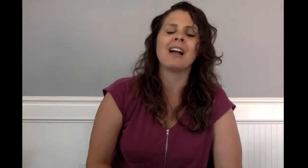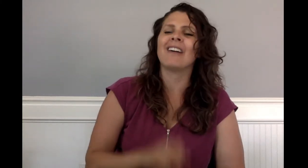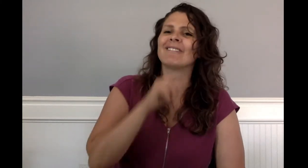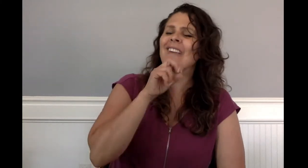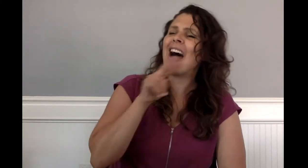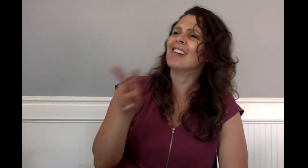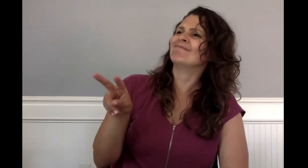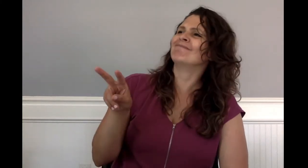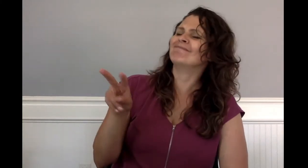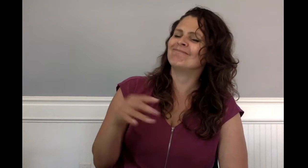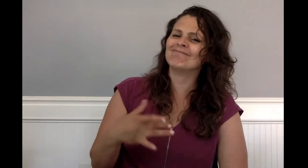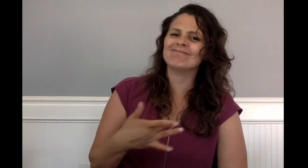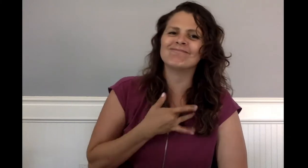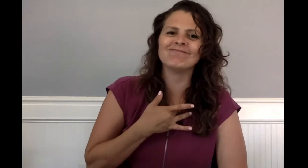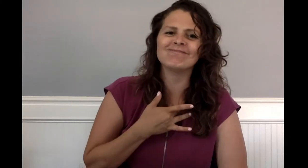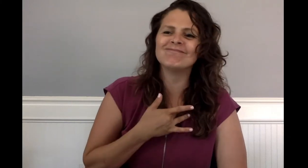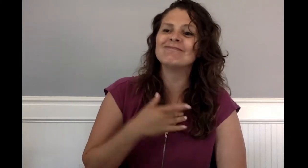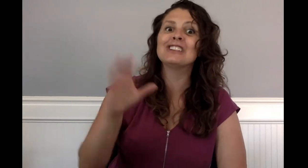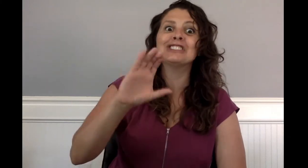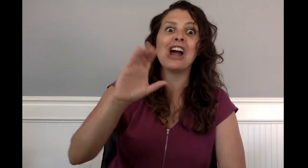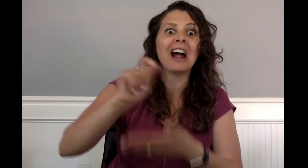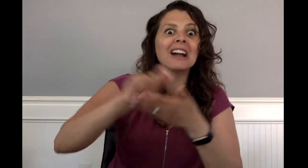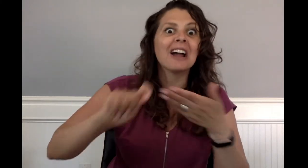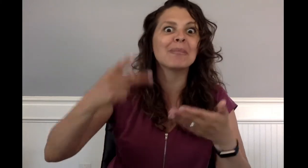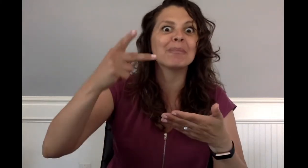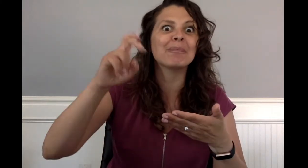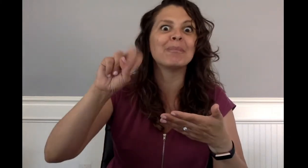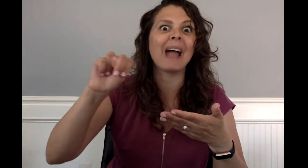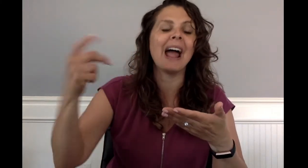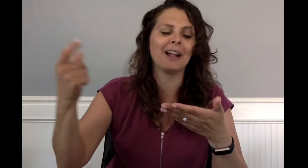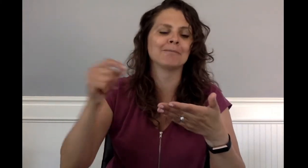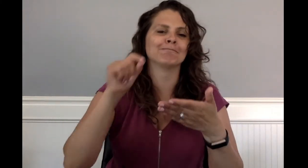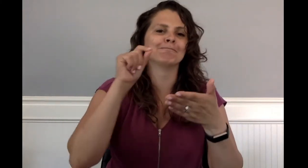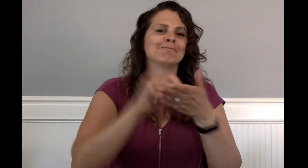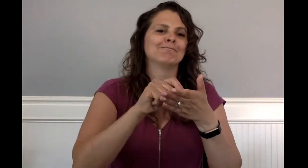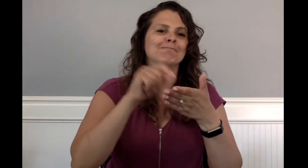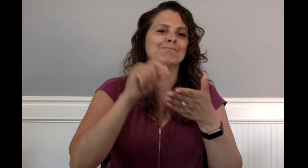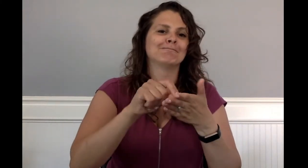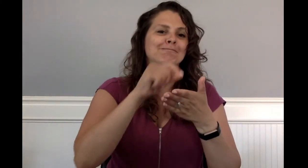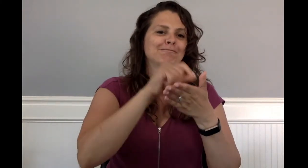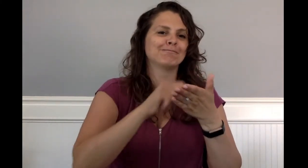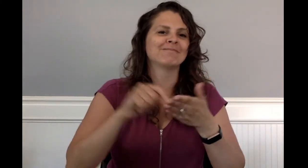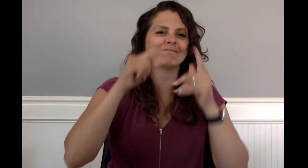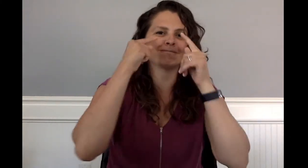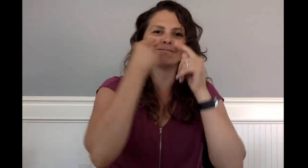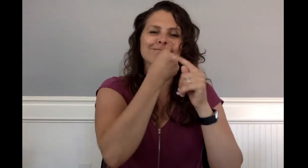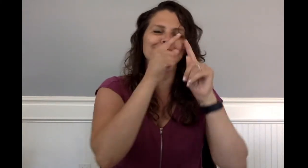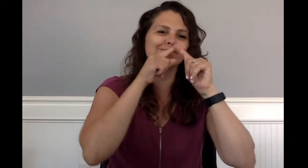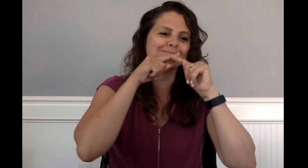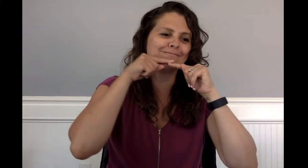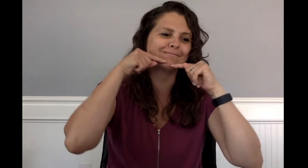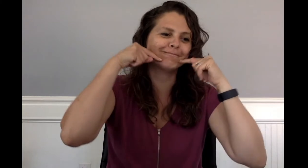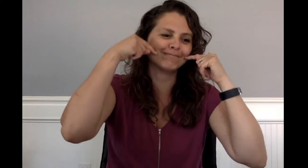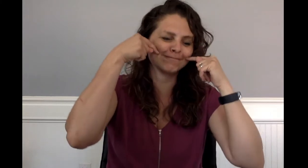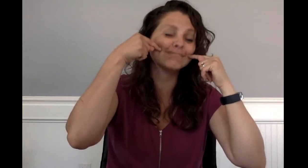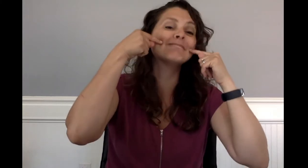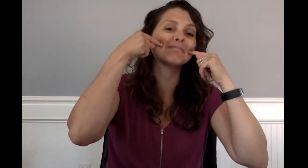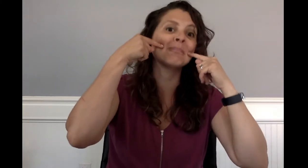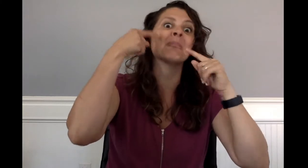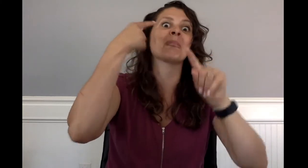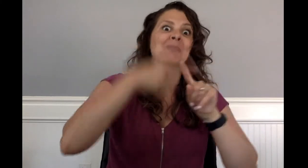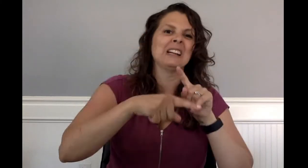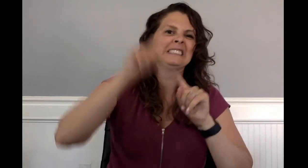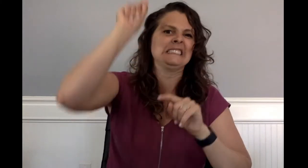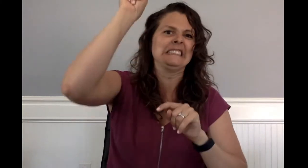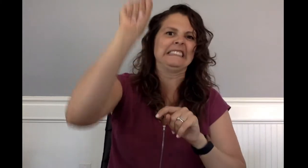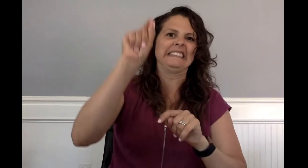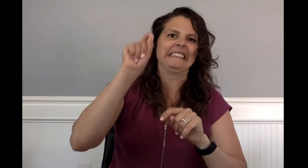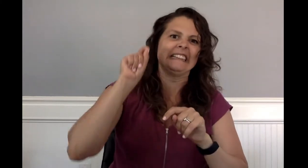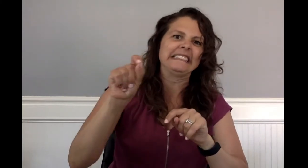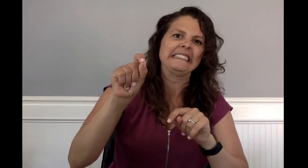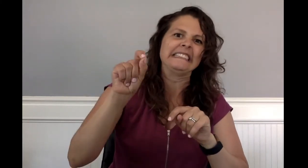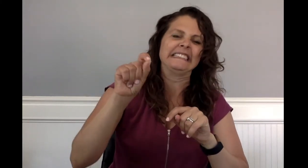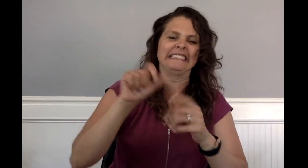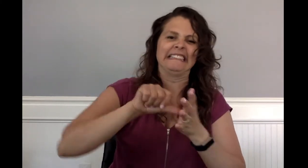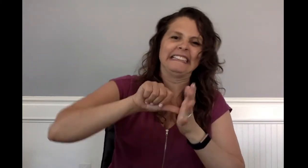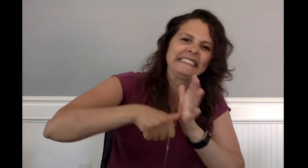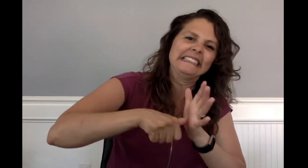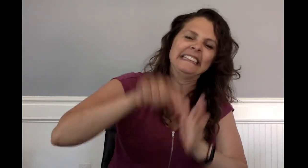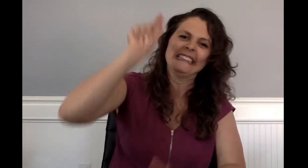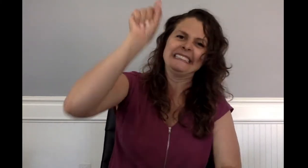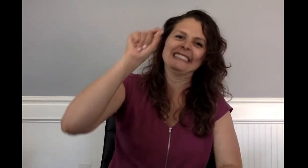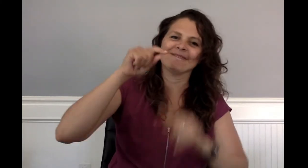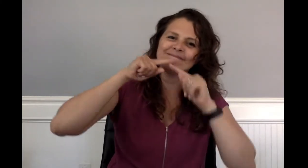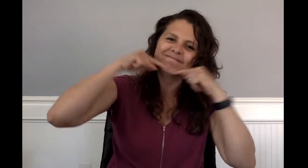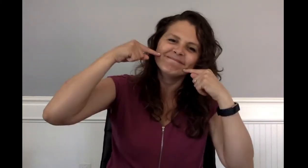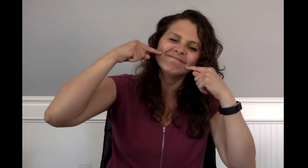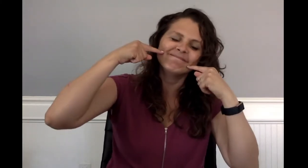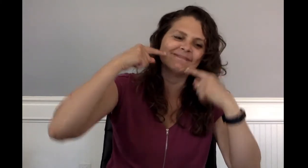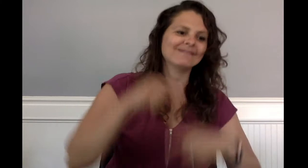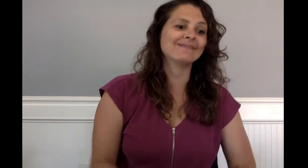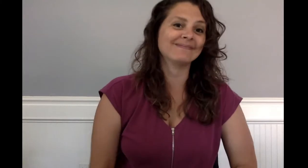Frog took Charlie’s pen. Underneath his sentence she drew a smiley face. With an exclamation point.